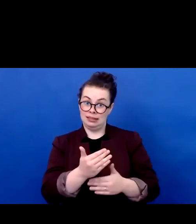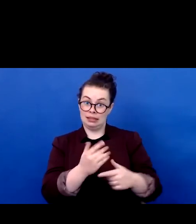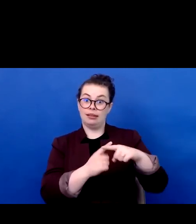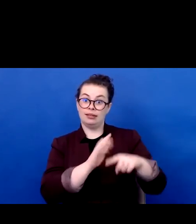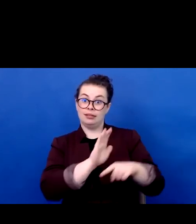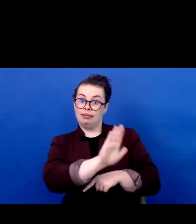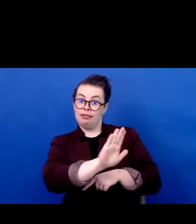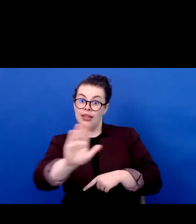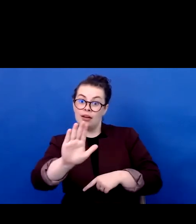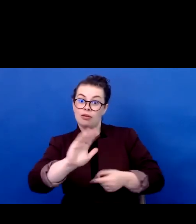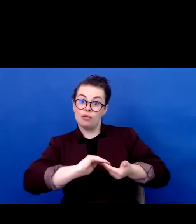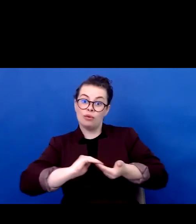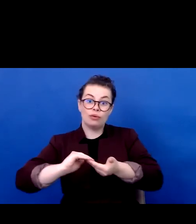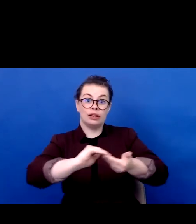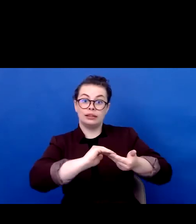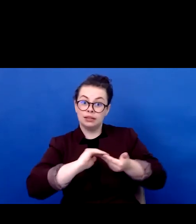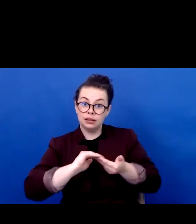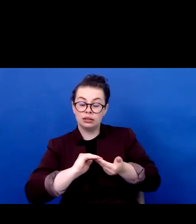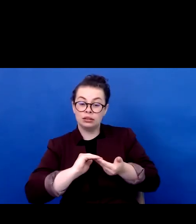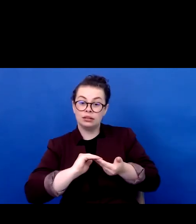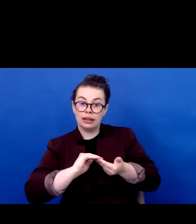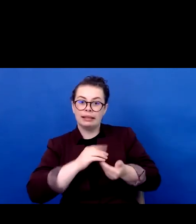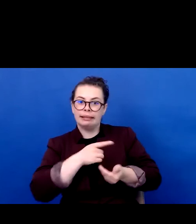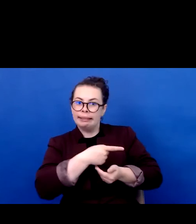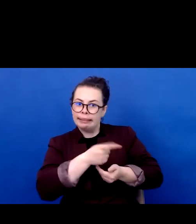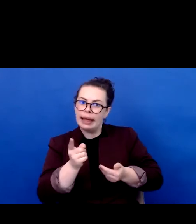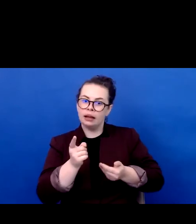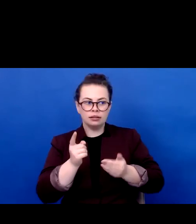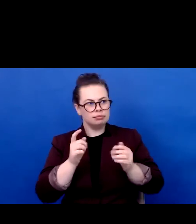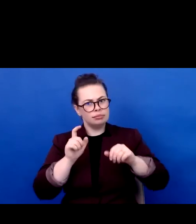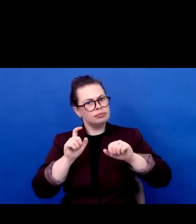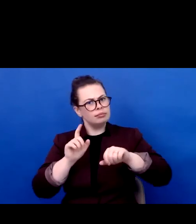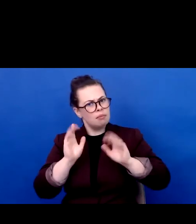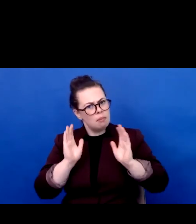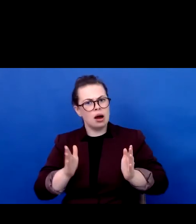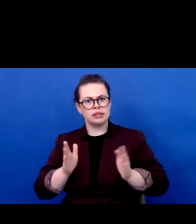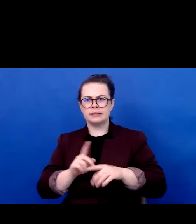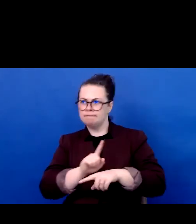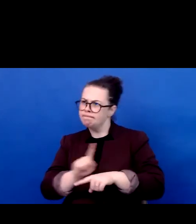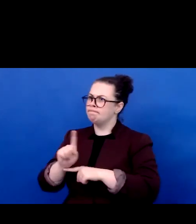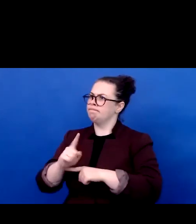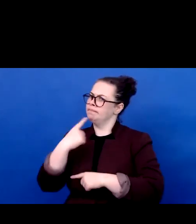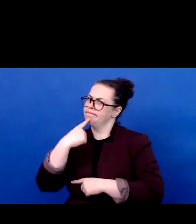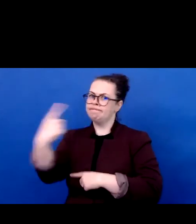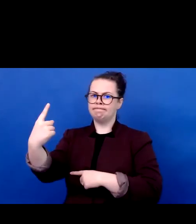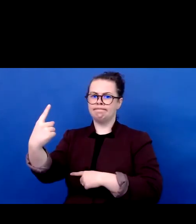that they raised their voice to ensure that the policy and program for coffee 19 are inclusive